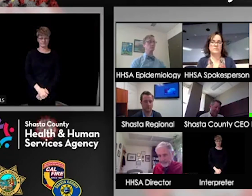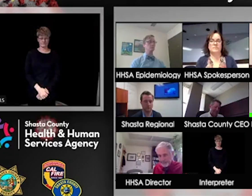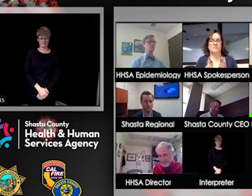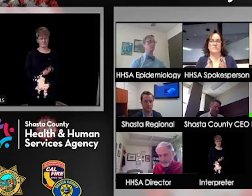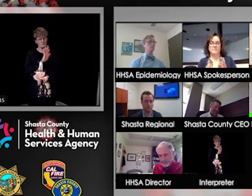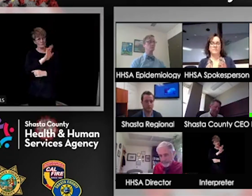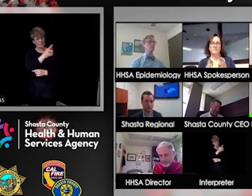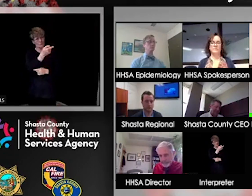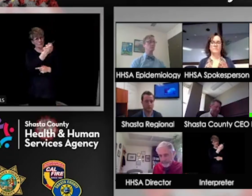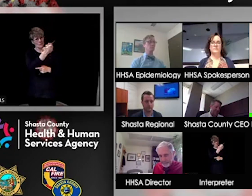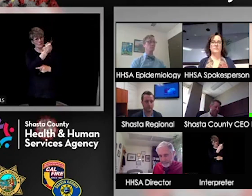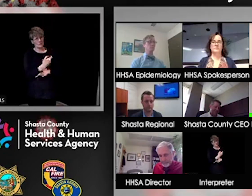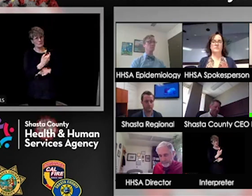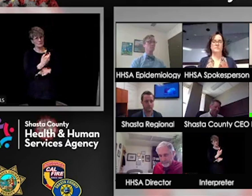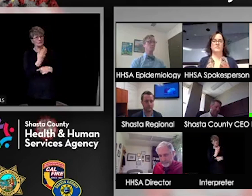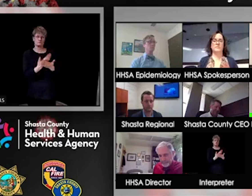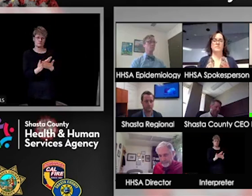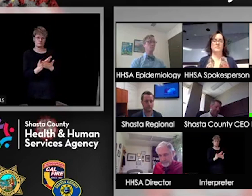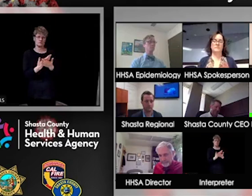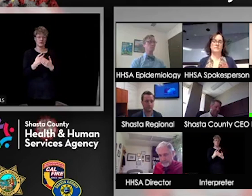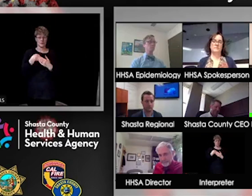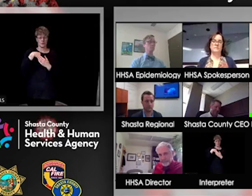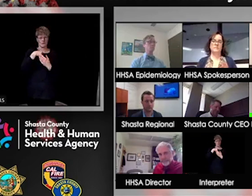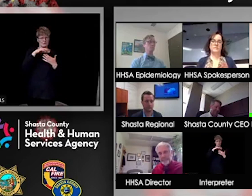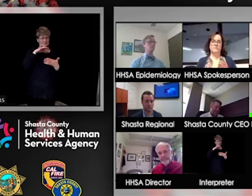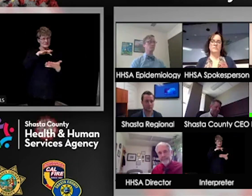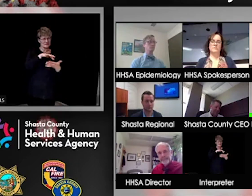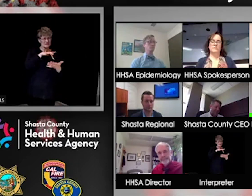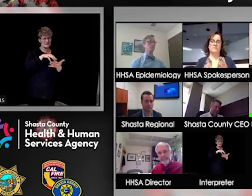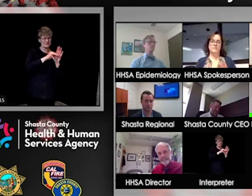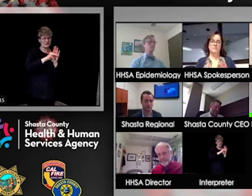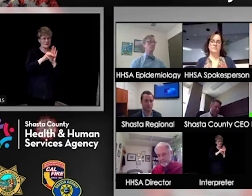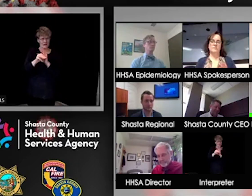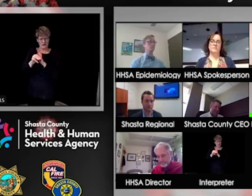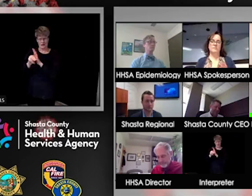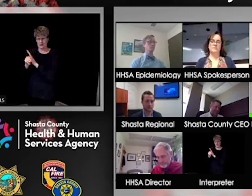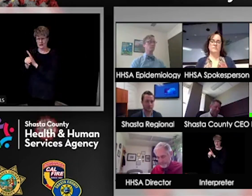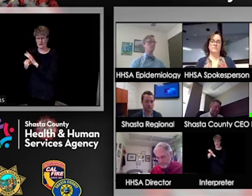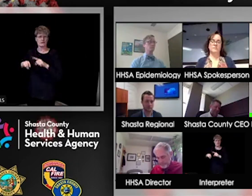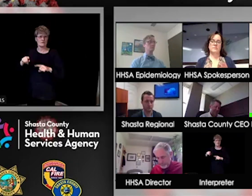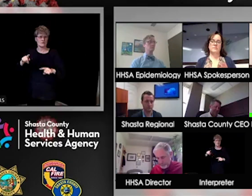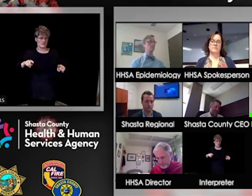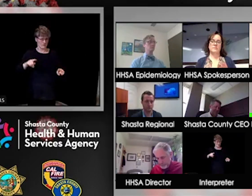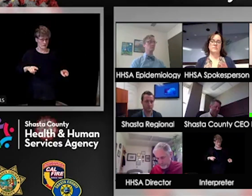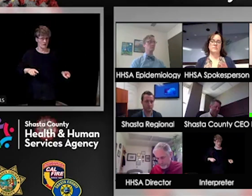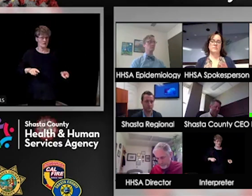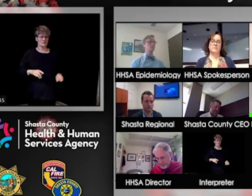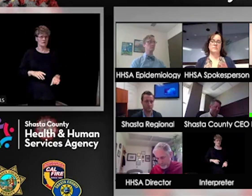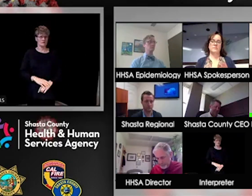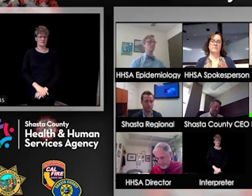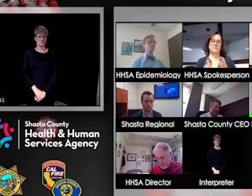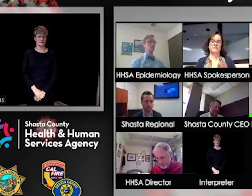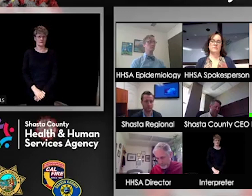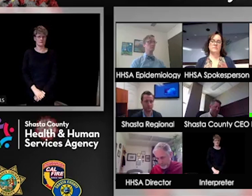we’ve been looking at these models we've been looking at them as a tool to tell us